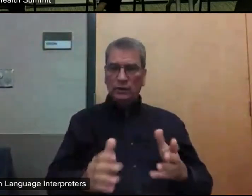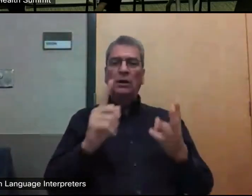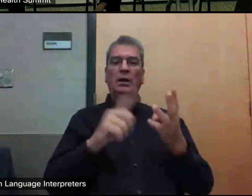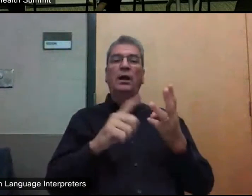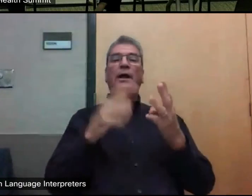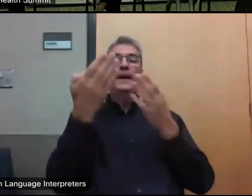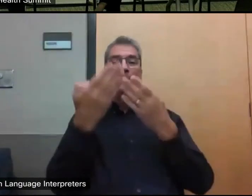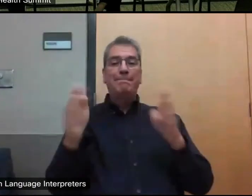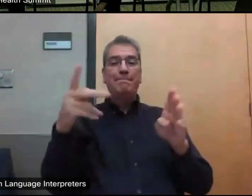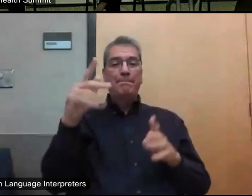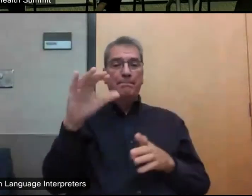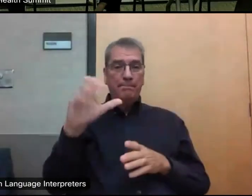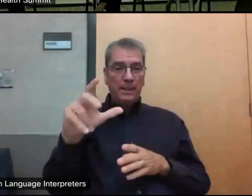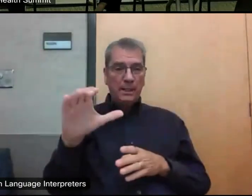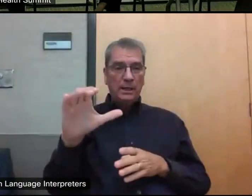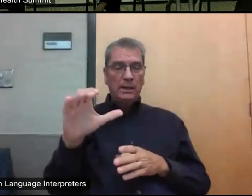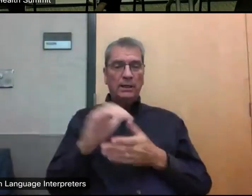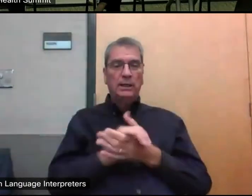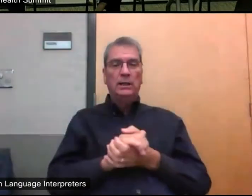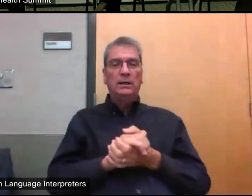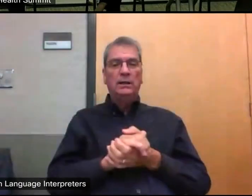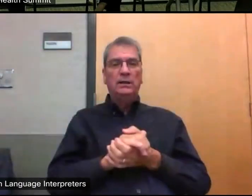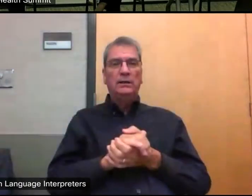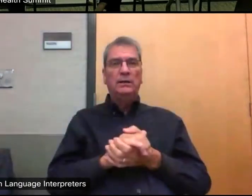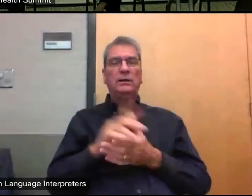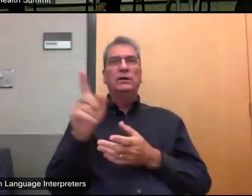the public. Um, so the importance of of.